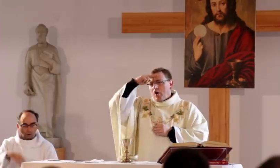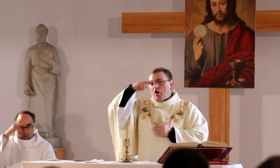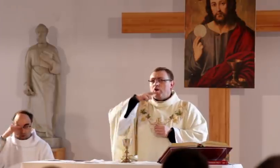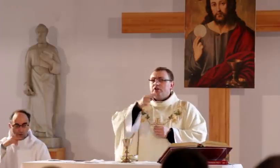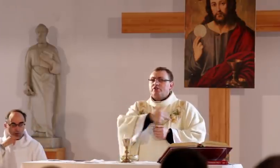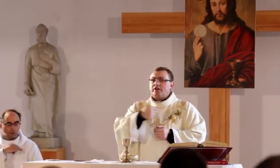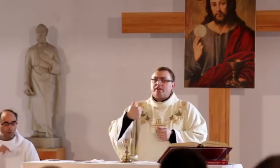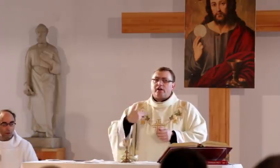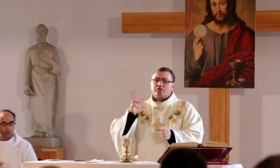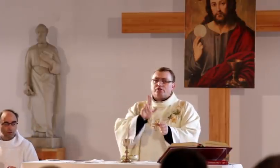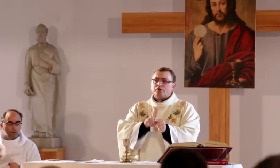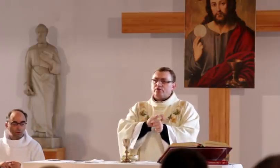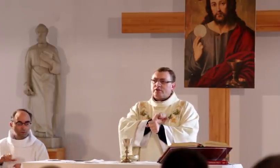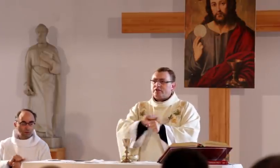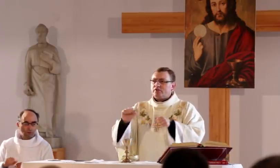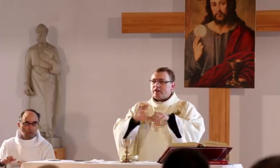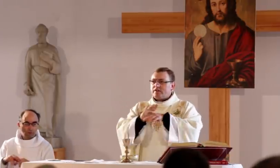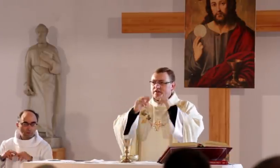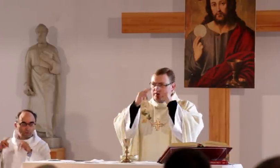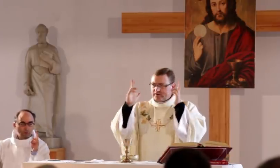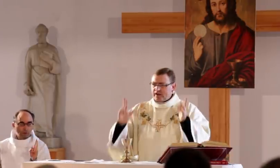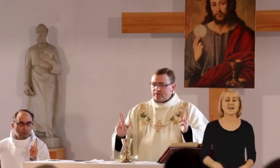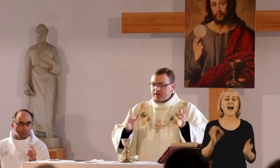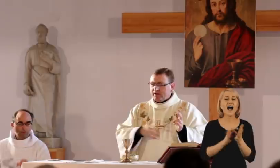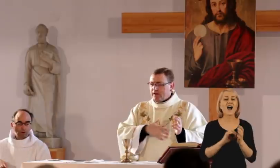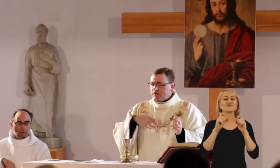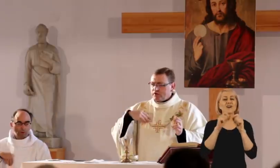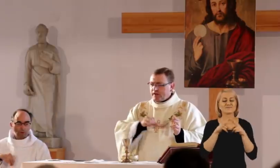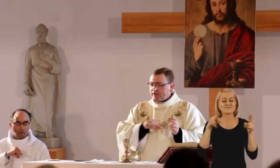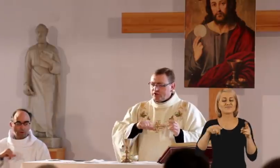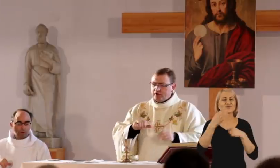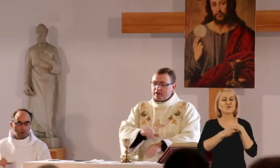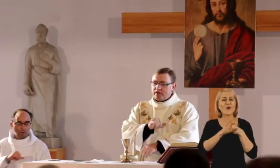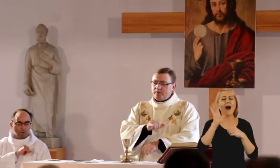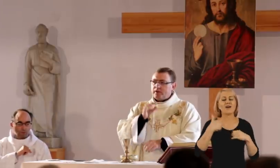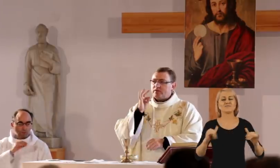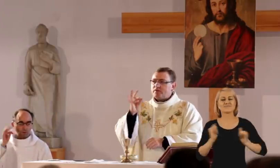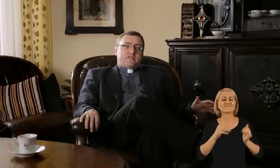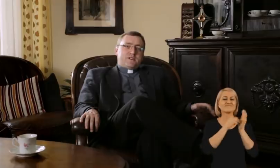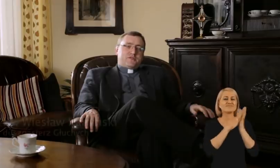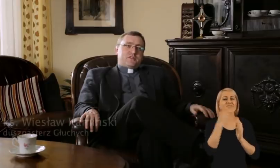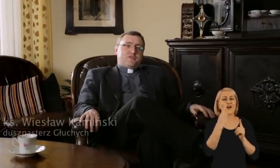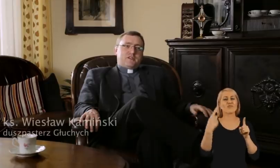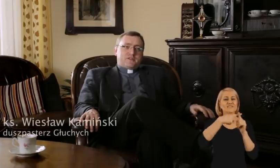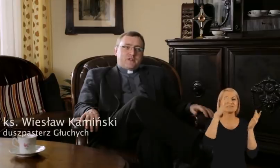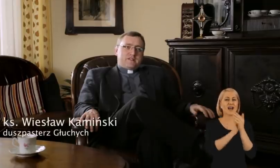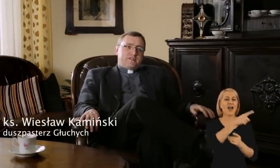Our Father, who art in heaven During my studies I decided to take two additional language courses: